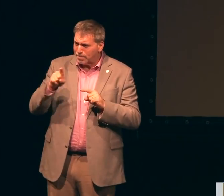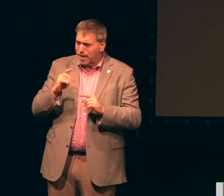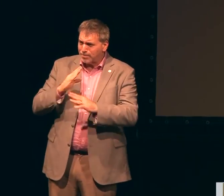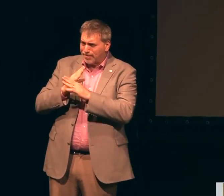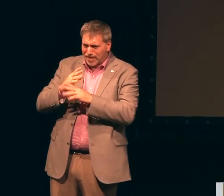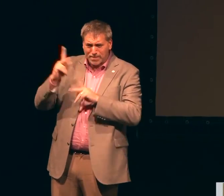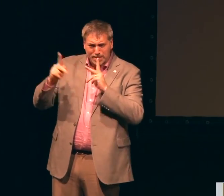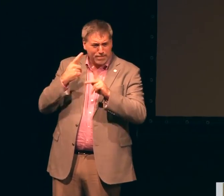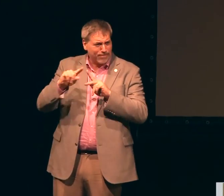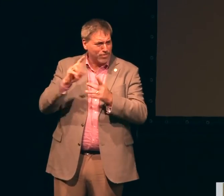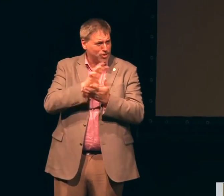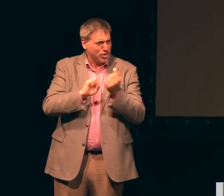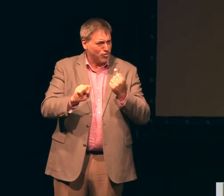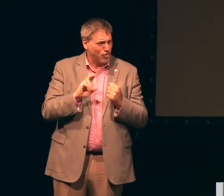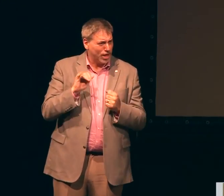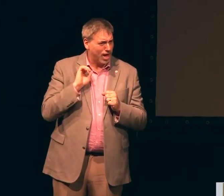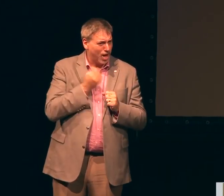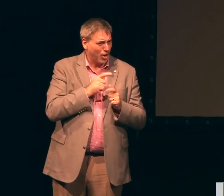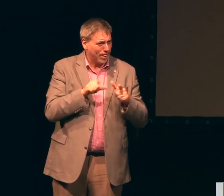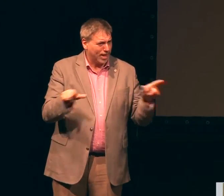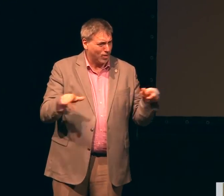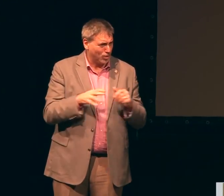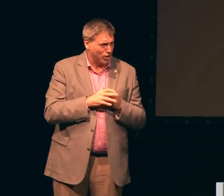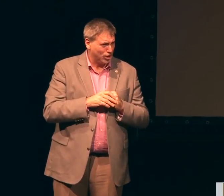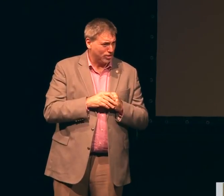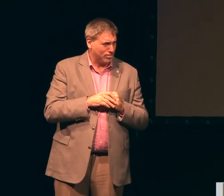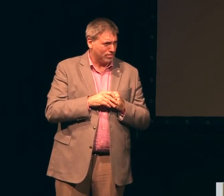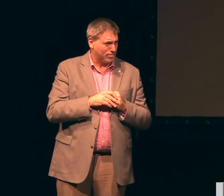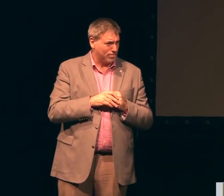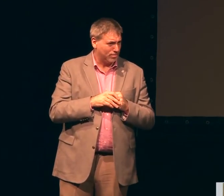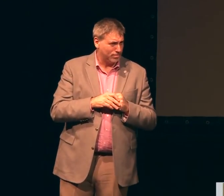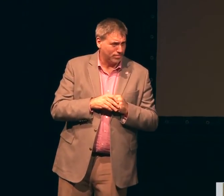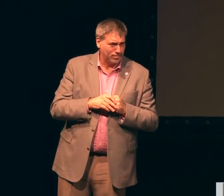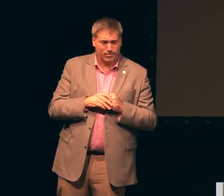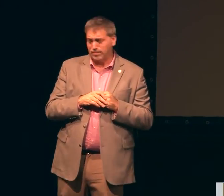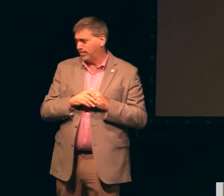and of course we want that to be the case but we have to do that only by preventing people